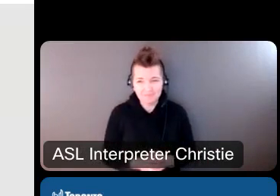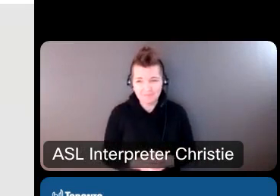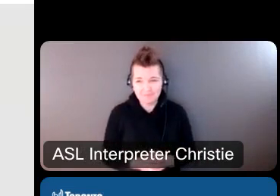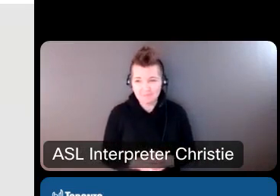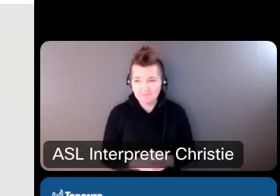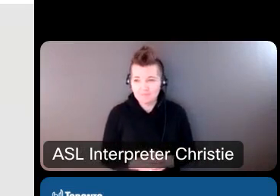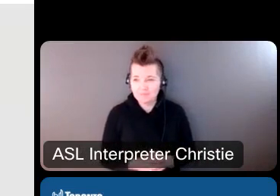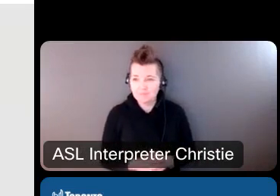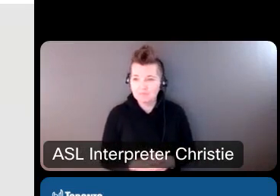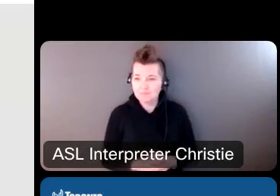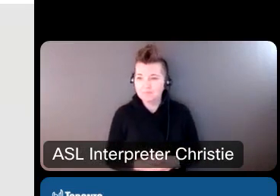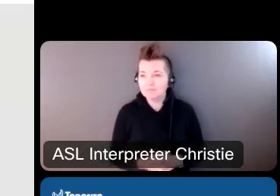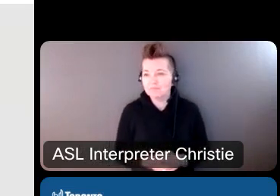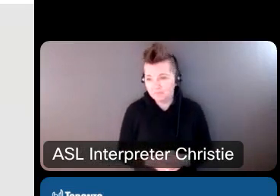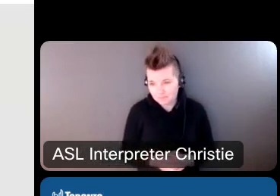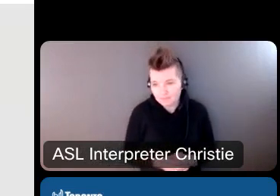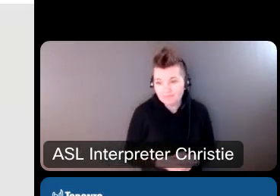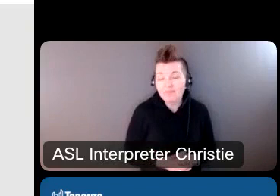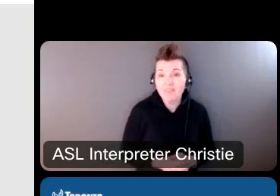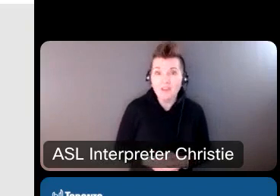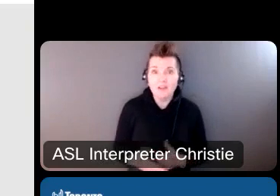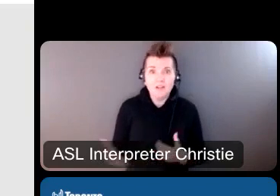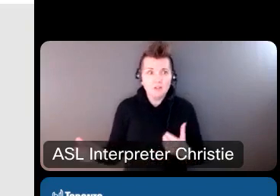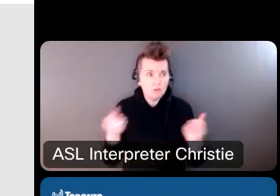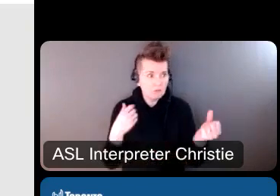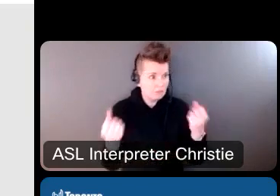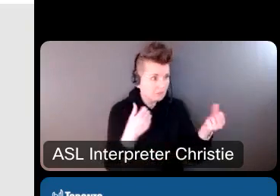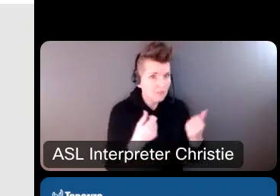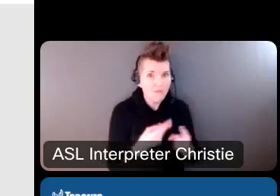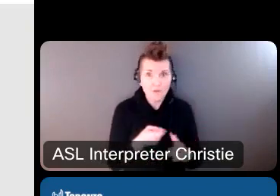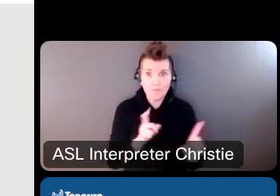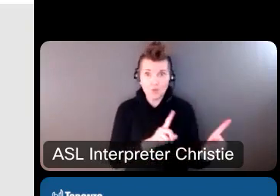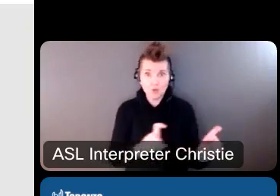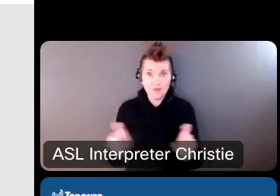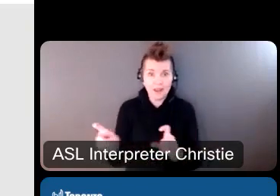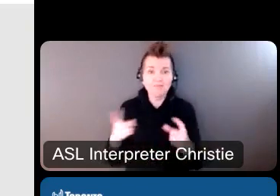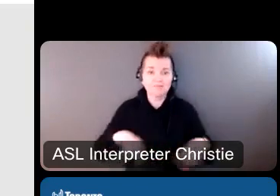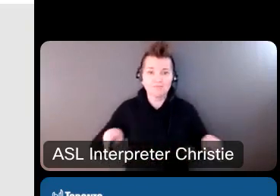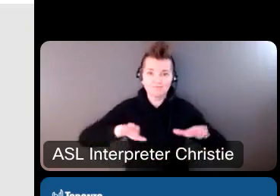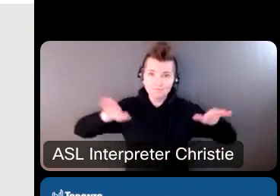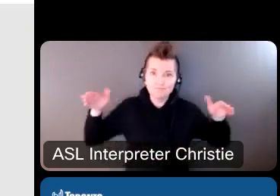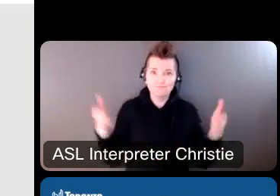Given the feedback from the needs assessment survey, the team advanced construction focused stakeholder engagement.